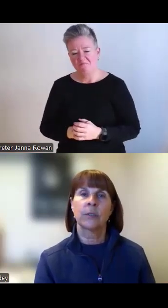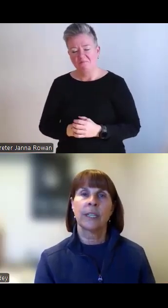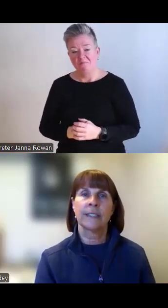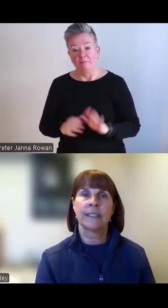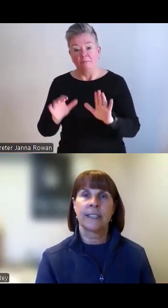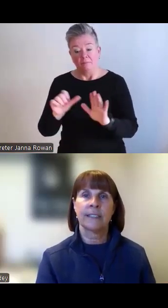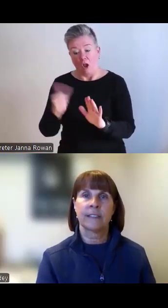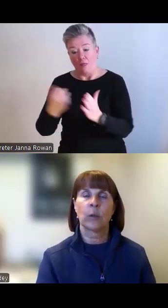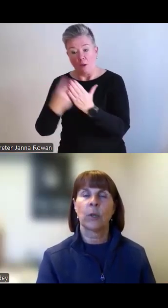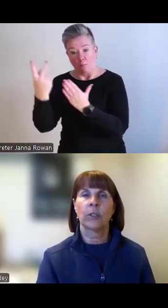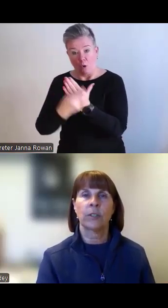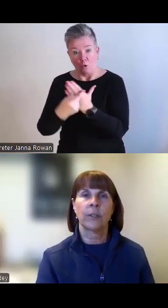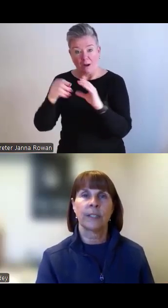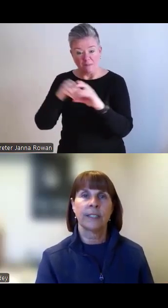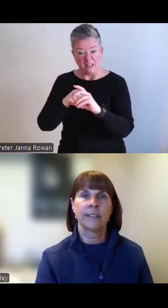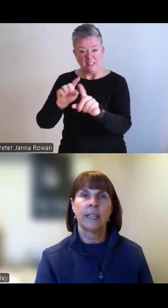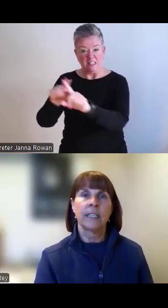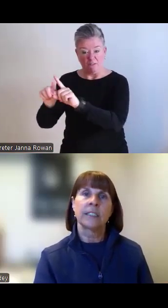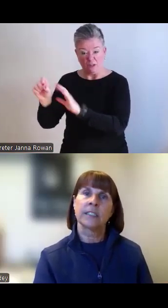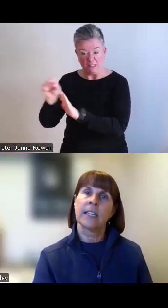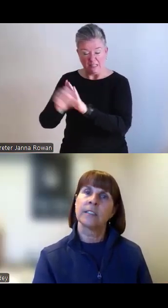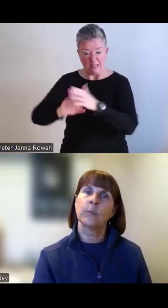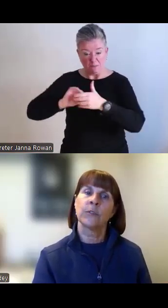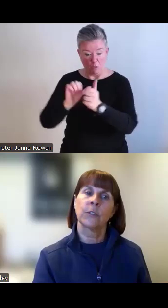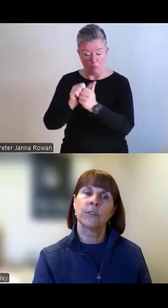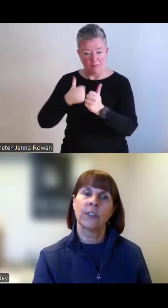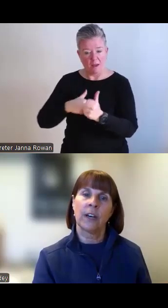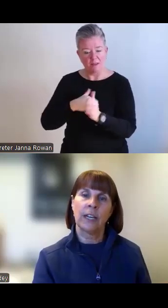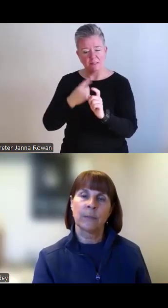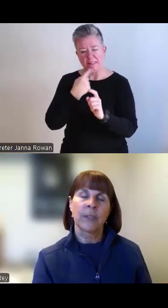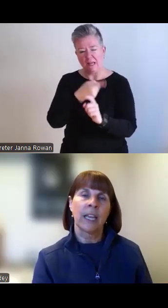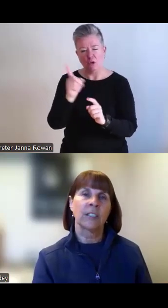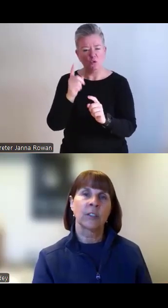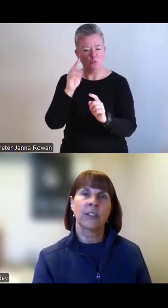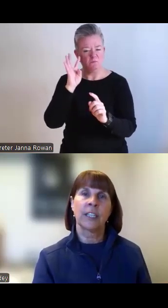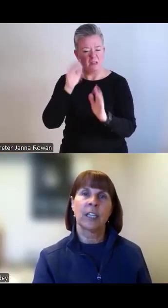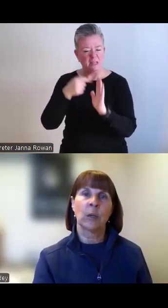are doing in the states that are partnering with us, just as some food for thought as you're